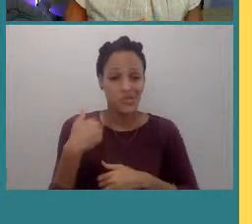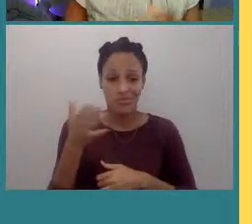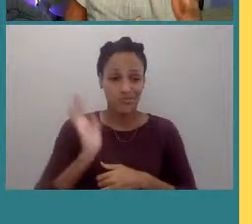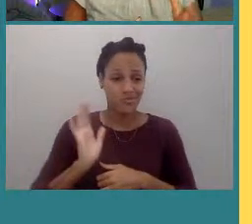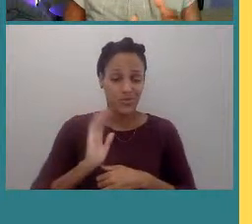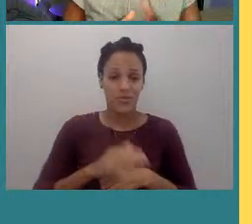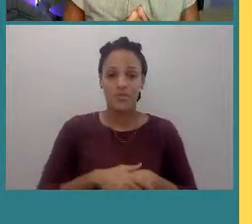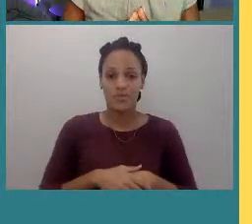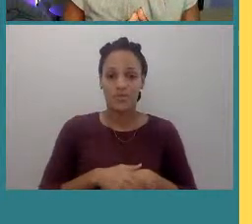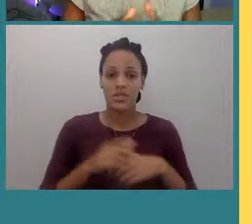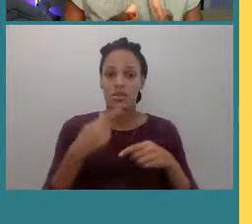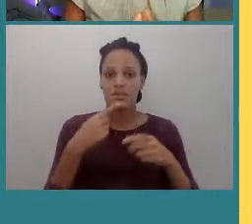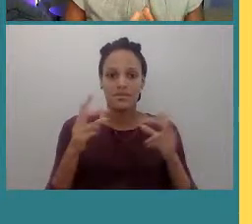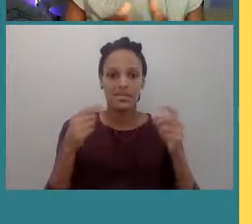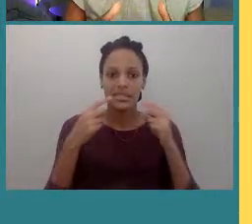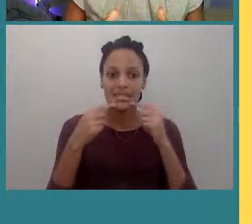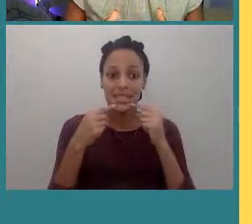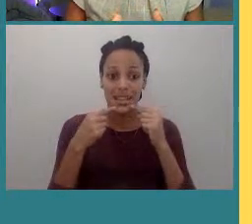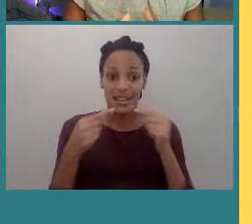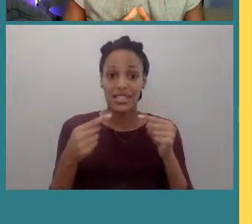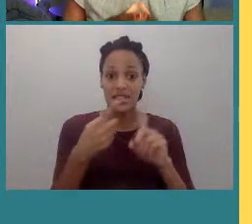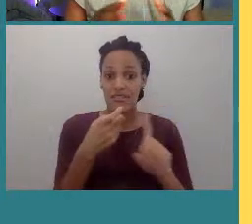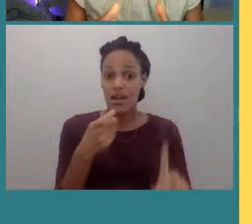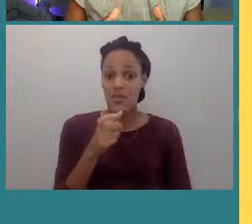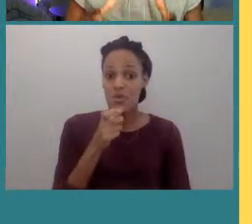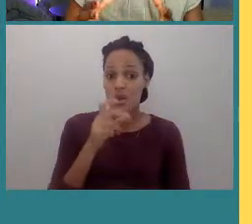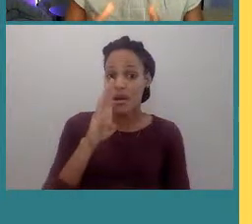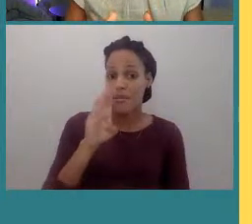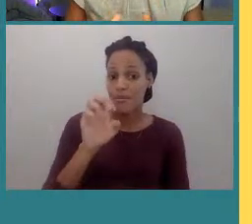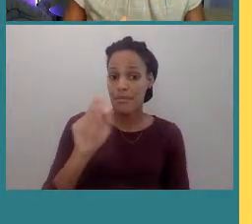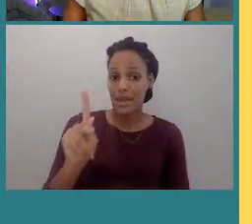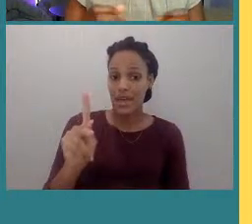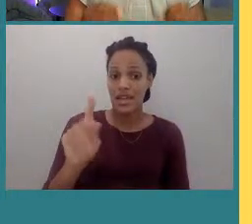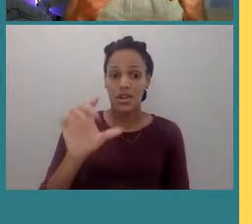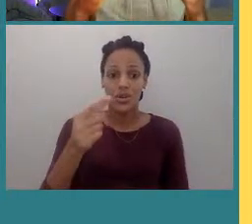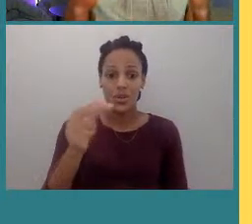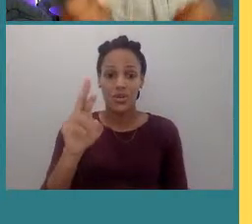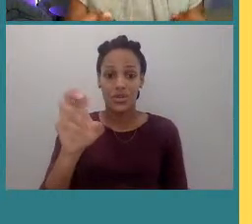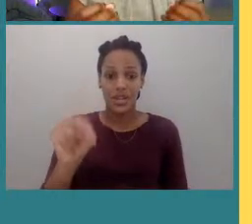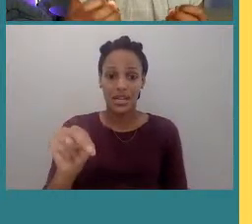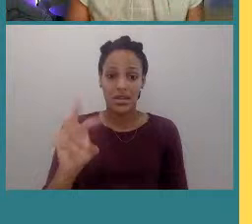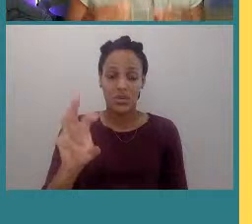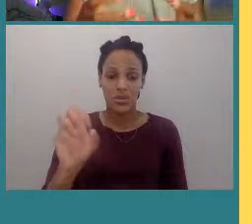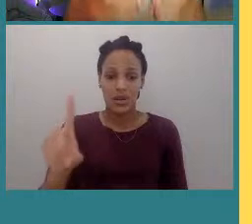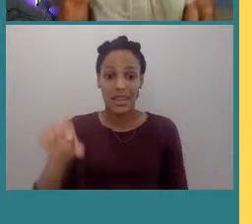Here's what it says, from Bank Greenwood, a Black bank, I am not endorsing this just